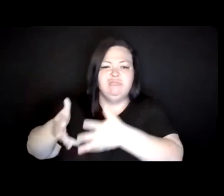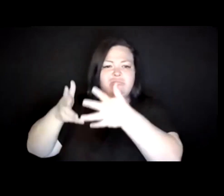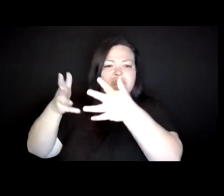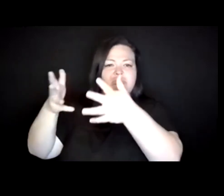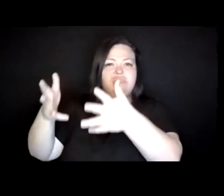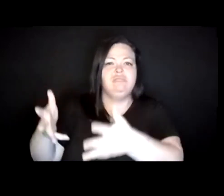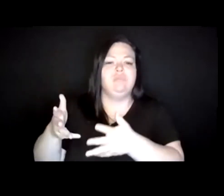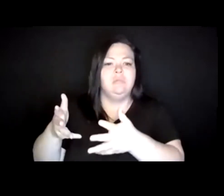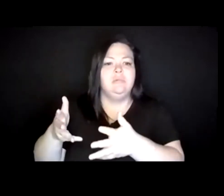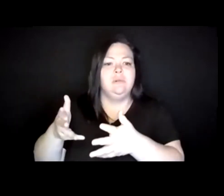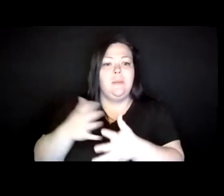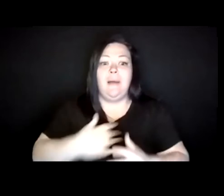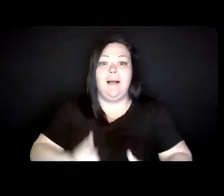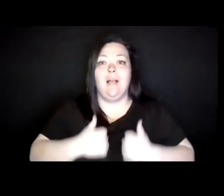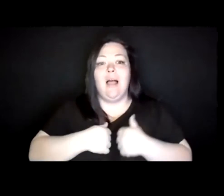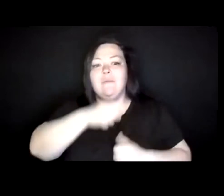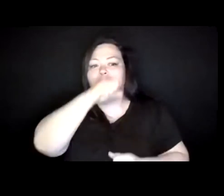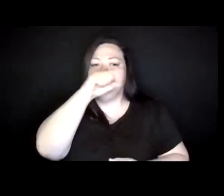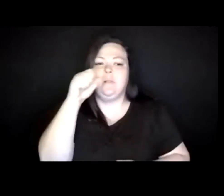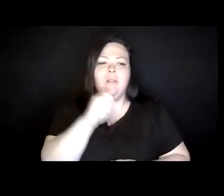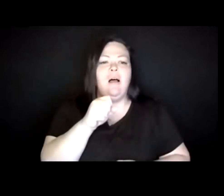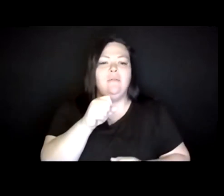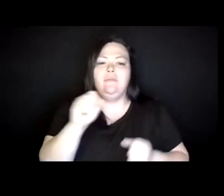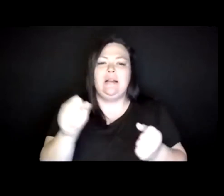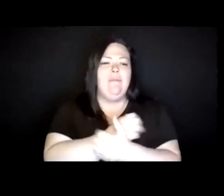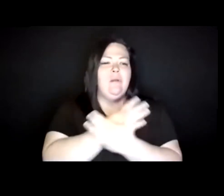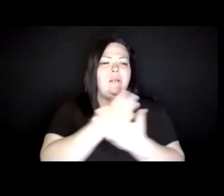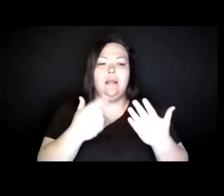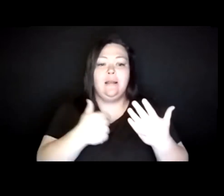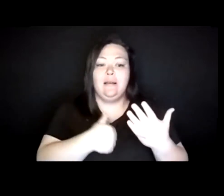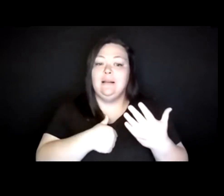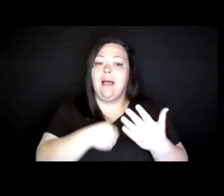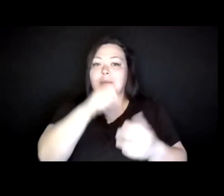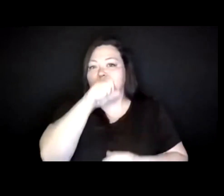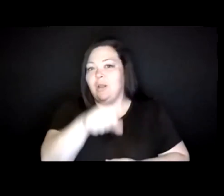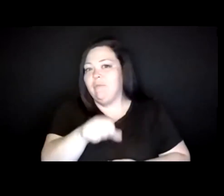the future,/ I love my life and all these wonders. And I love yours too.